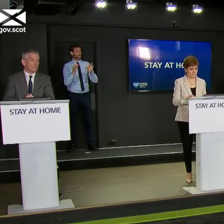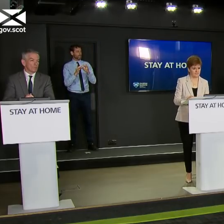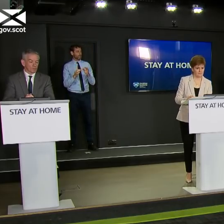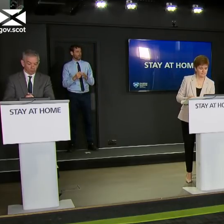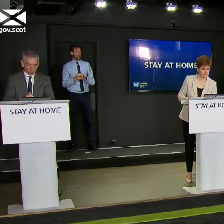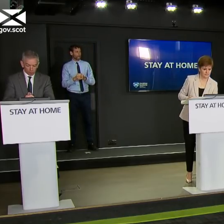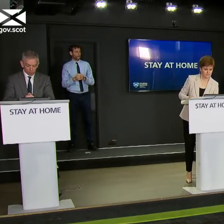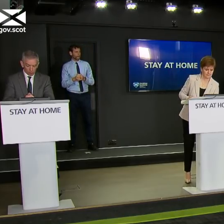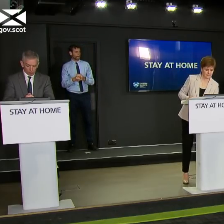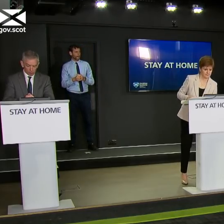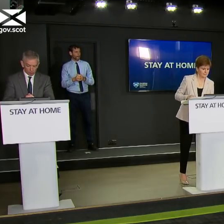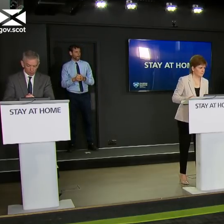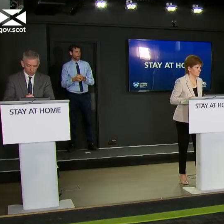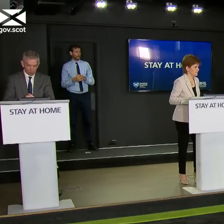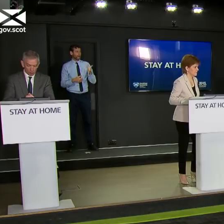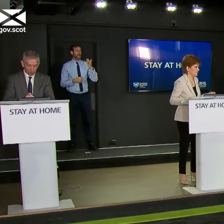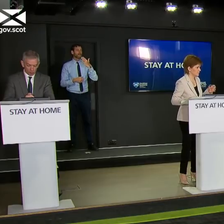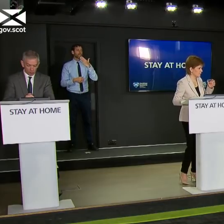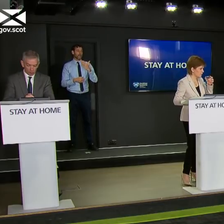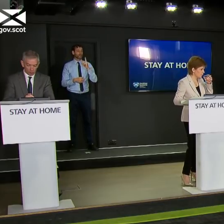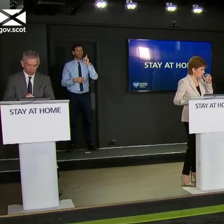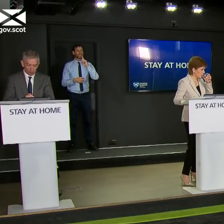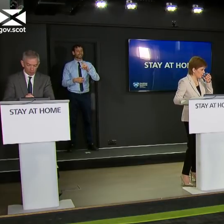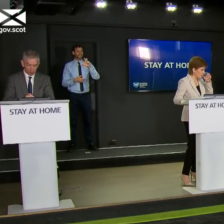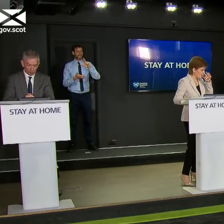Thank you First Minister. The COVID committee yesterday had some pretty worrying evidence